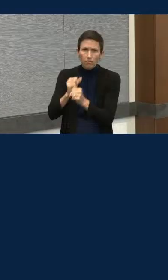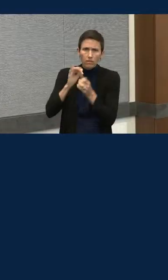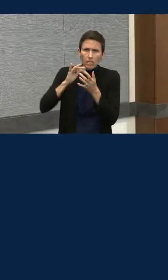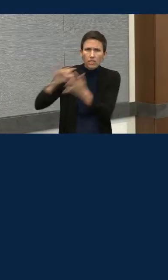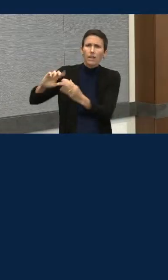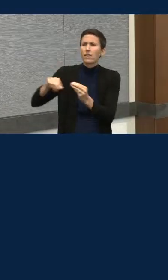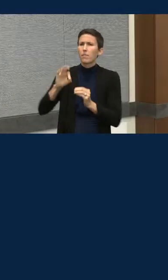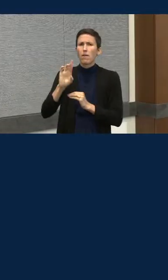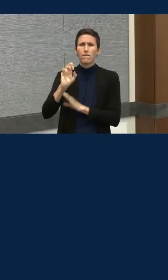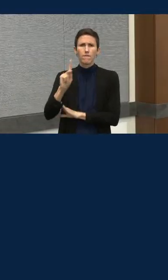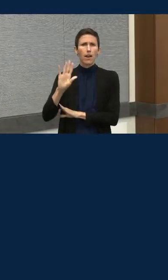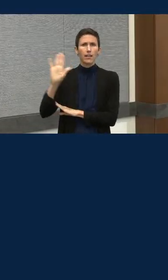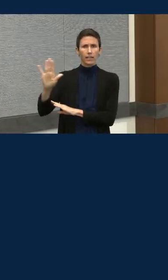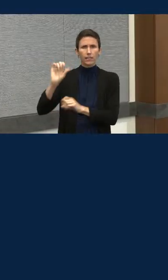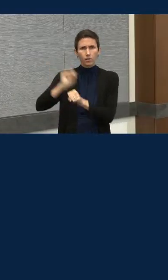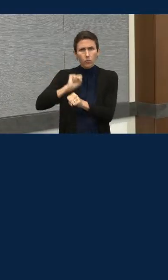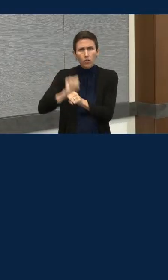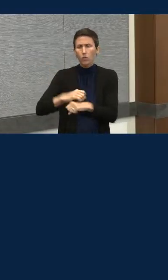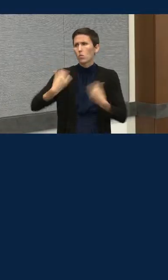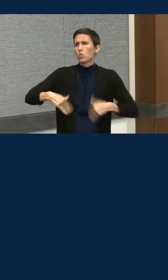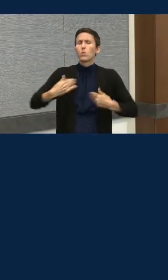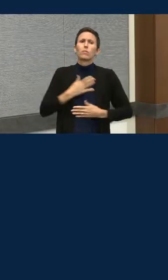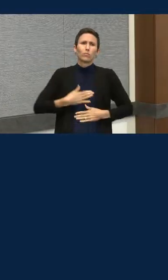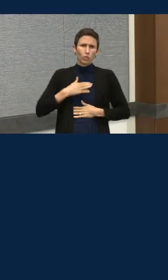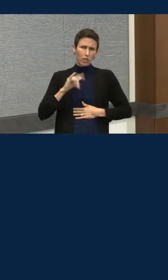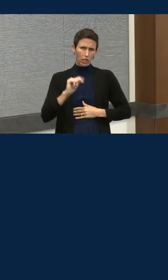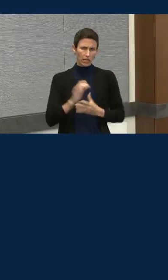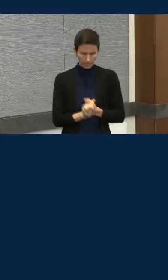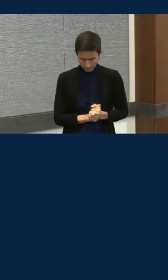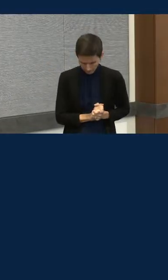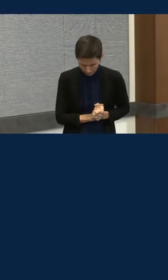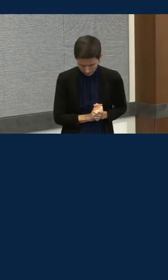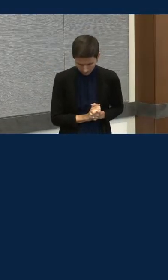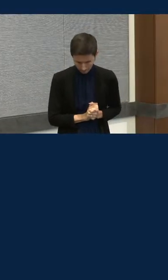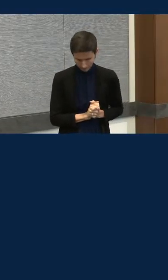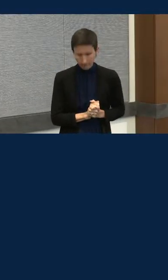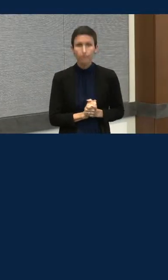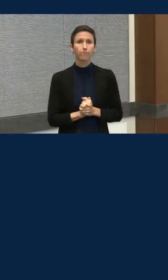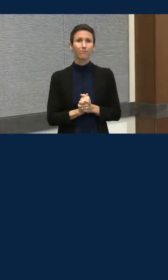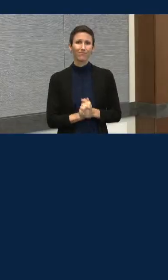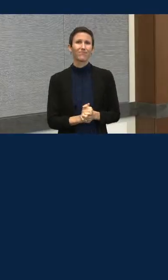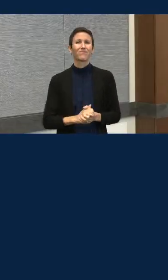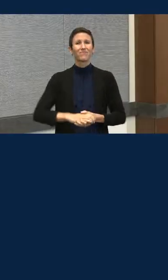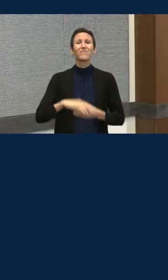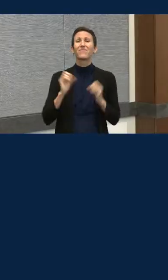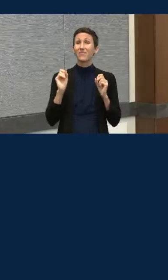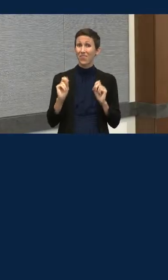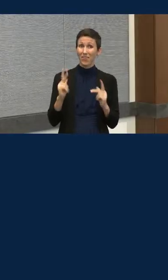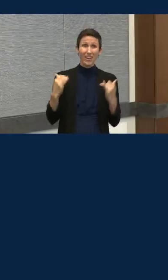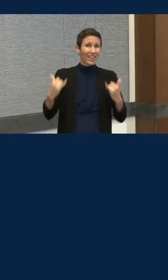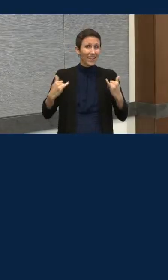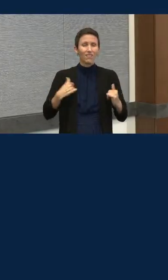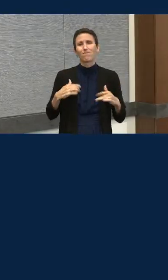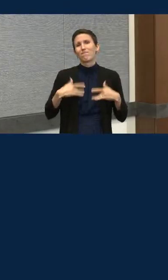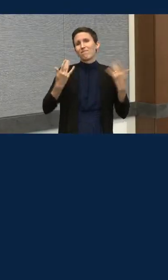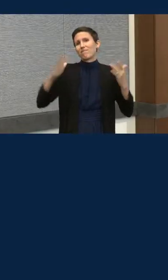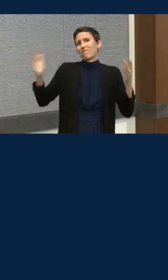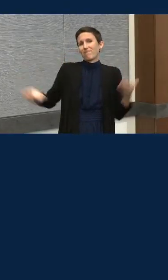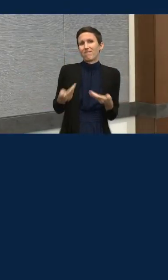frank's work we really appreciate it. It is now my pleasure to